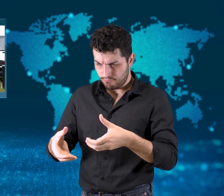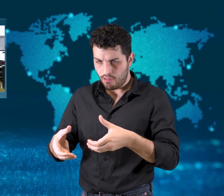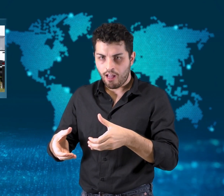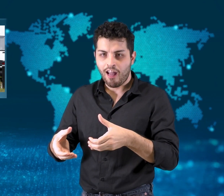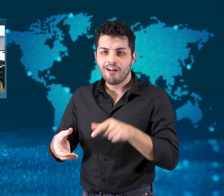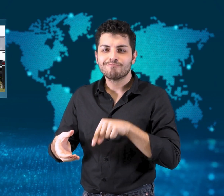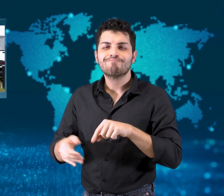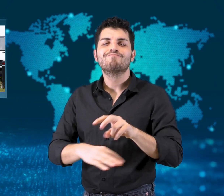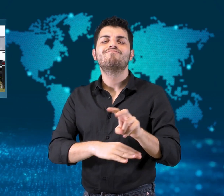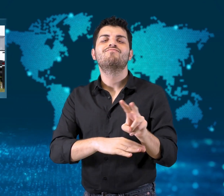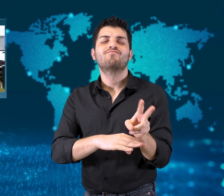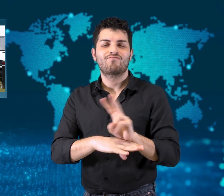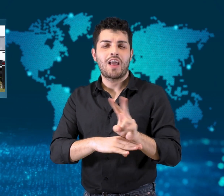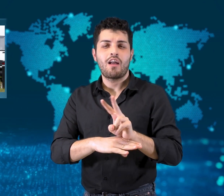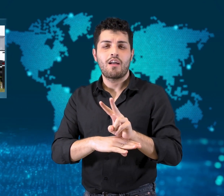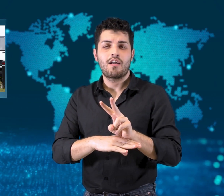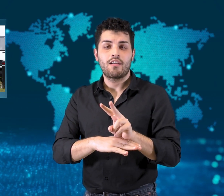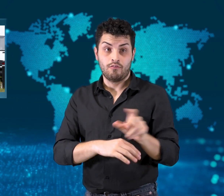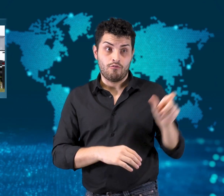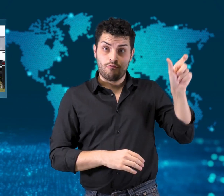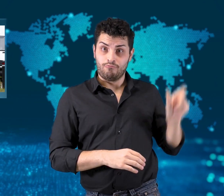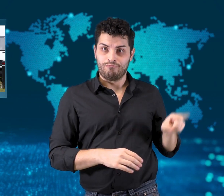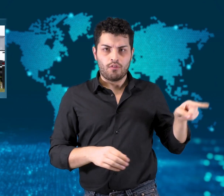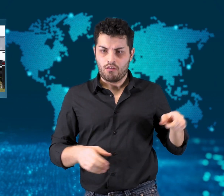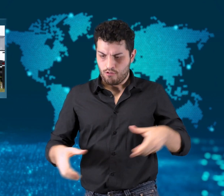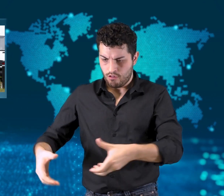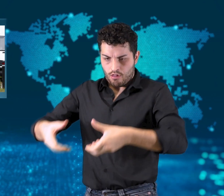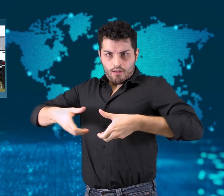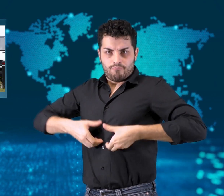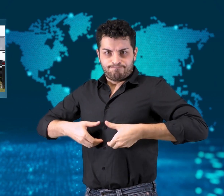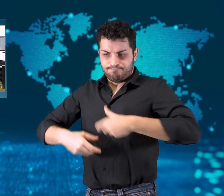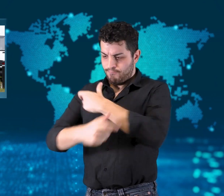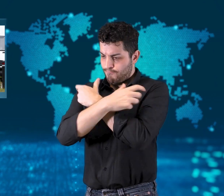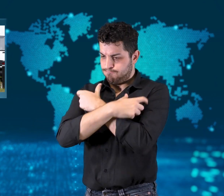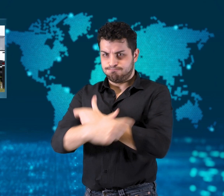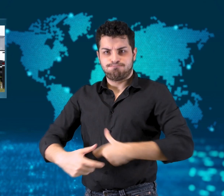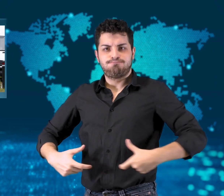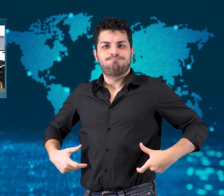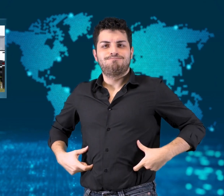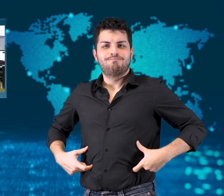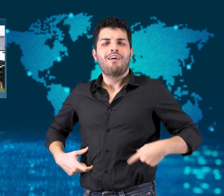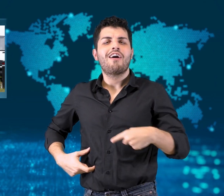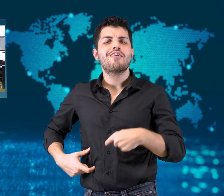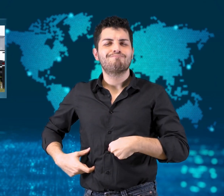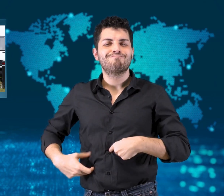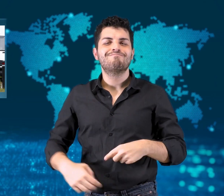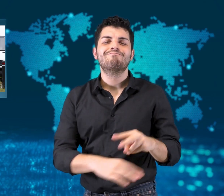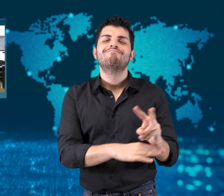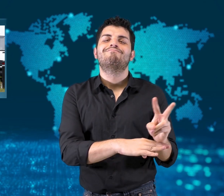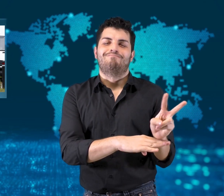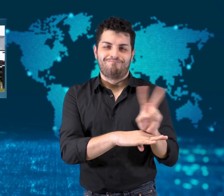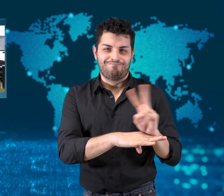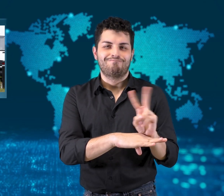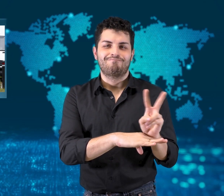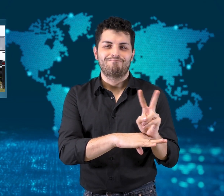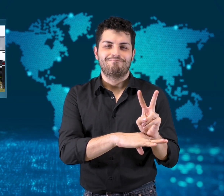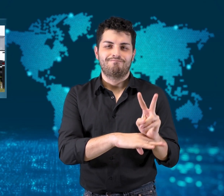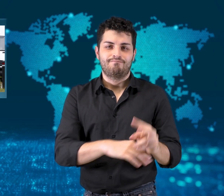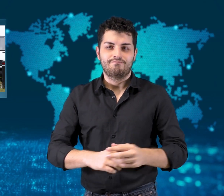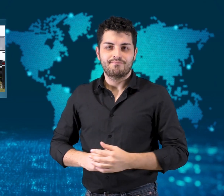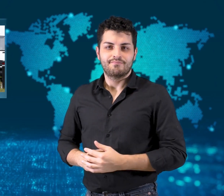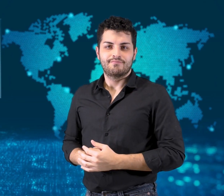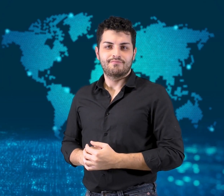including the explosive device that was strapped to his stomach.